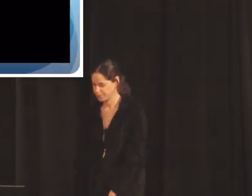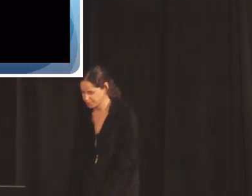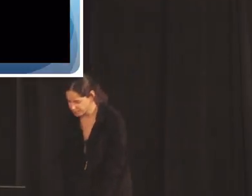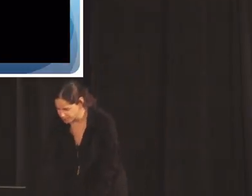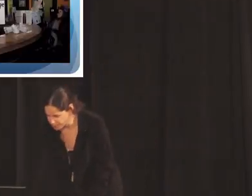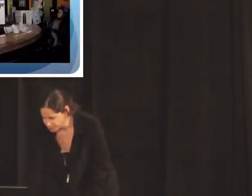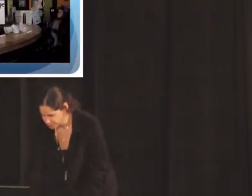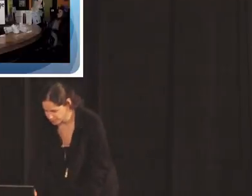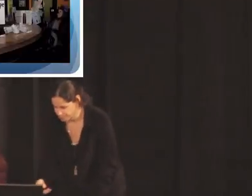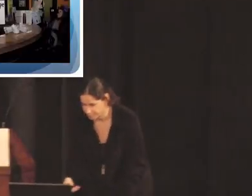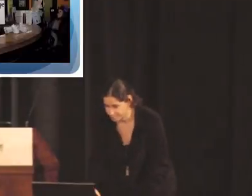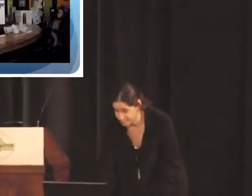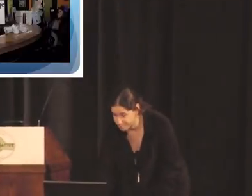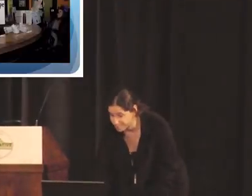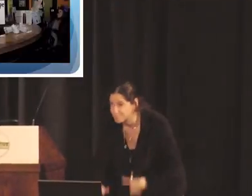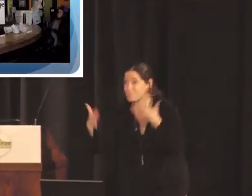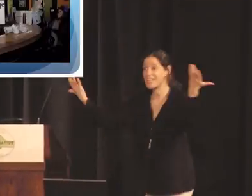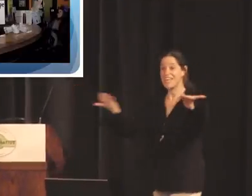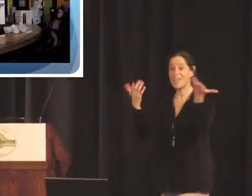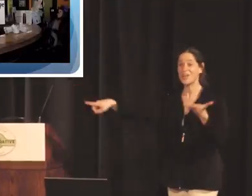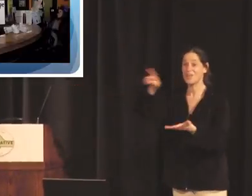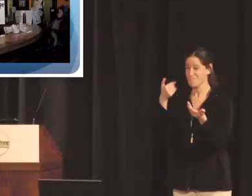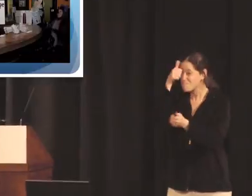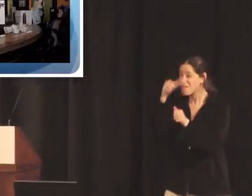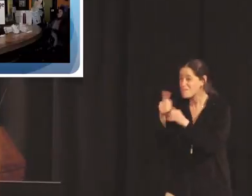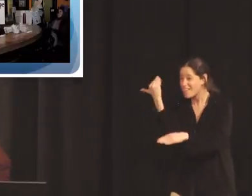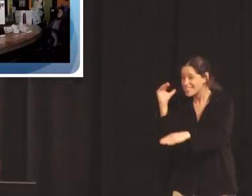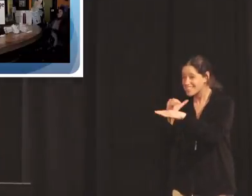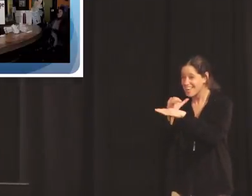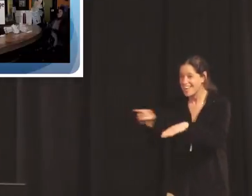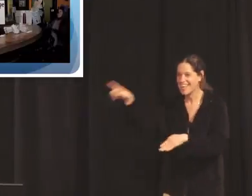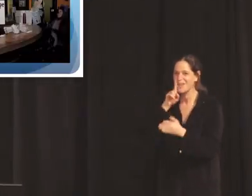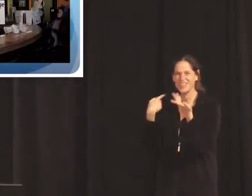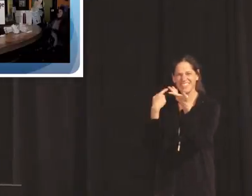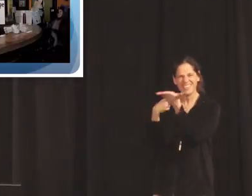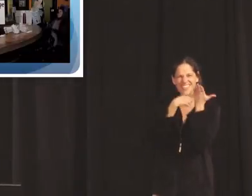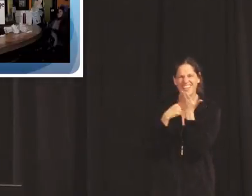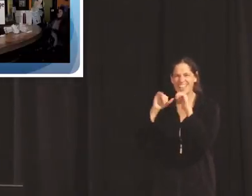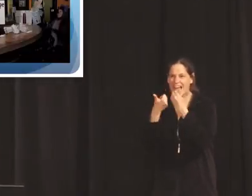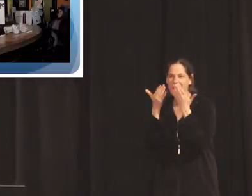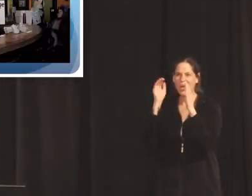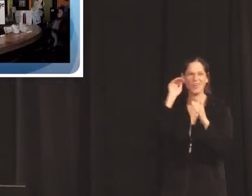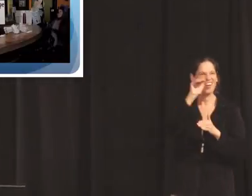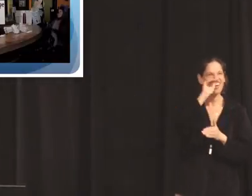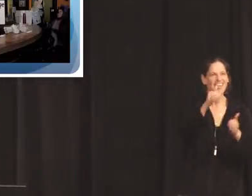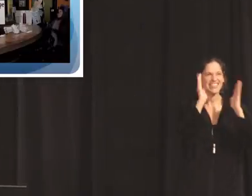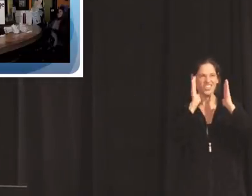The print. All of that together in one entity. This is another one, too, that talks about -- this is last night. Remember we were talking